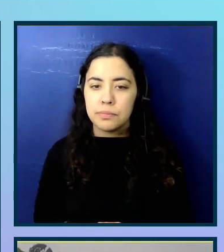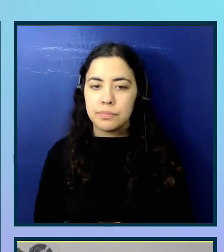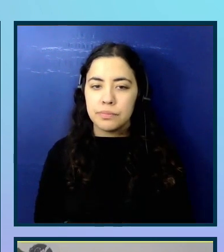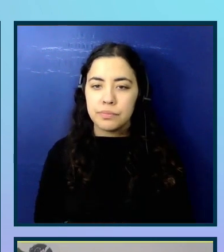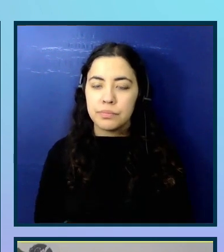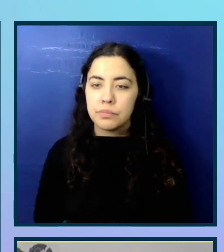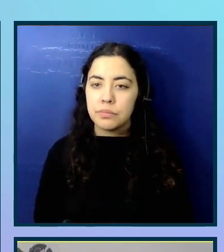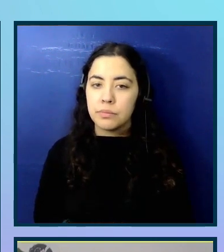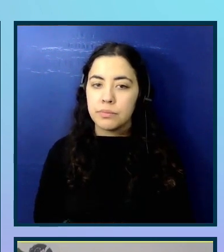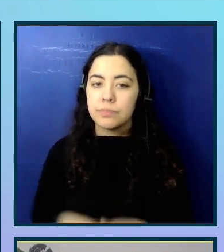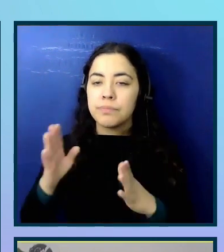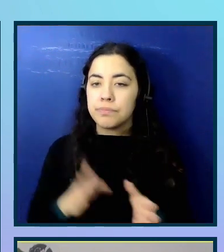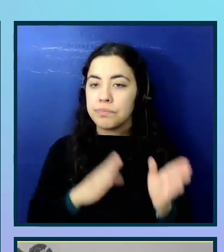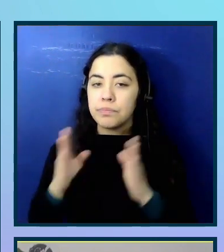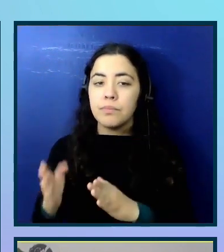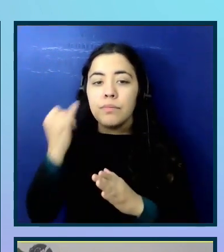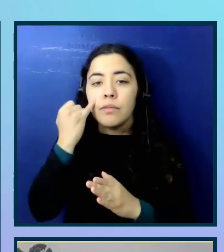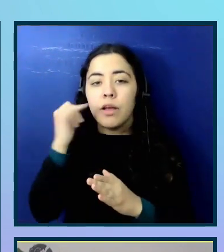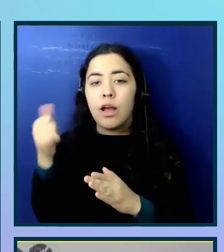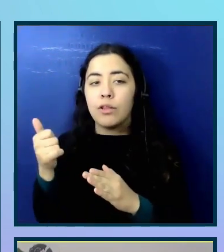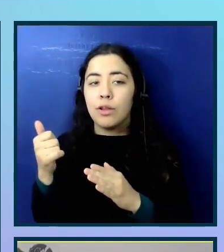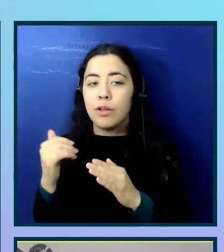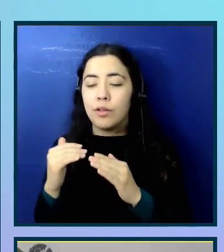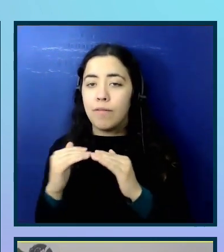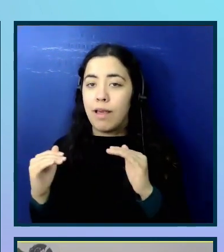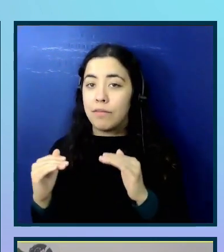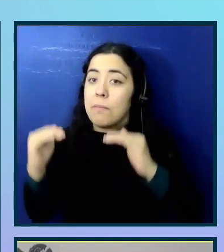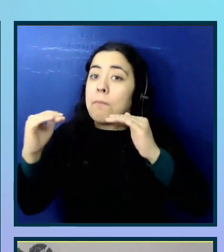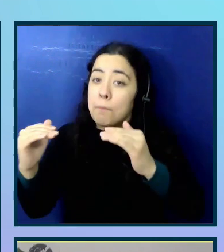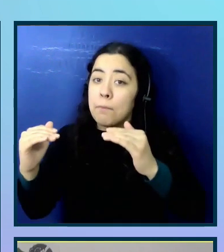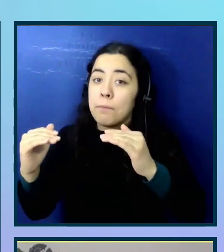If we go like one step higher in my graphs at the beginning, I was talking about